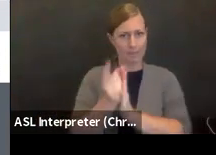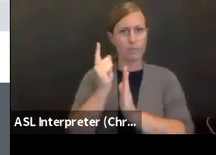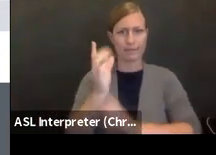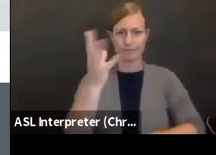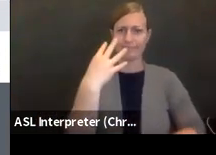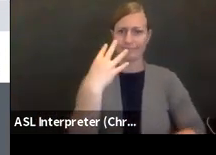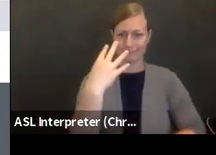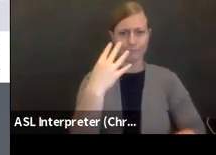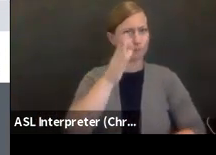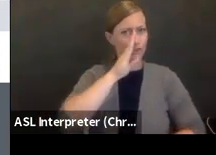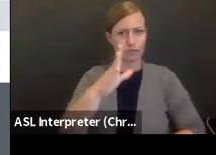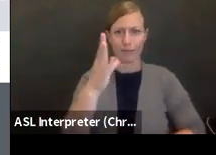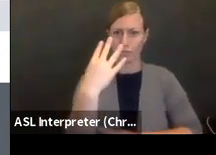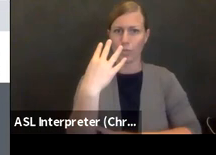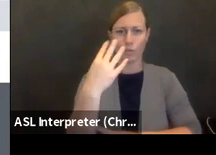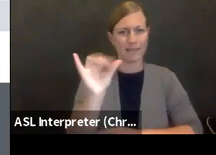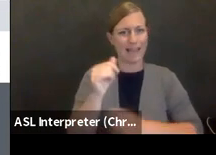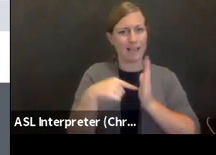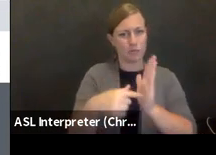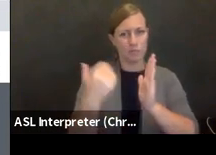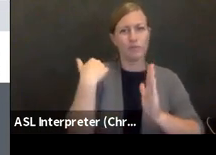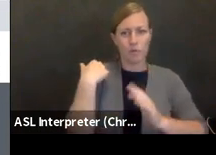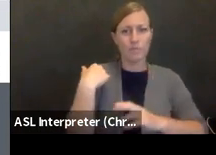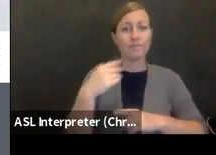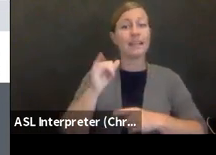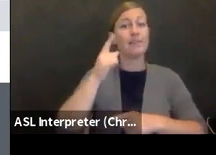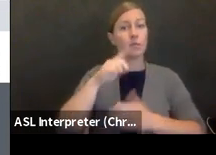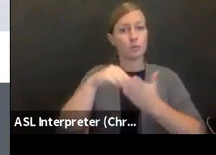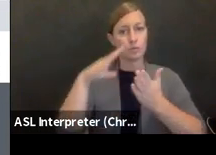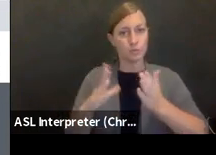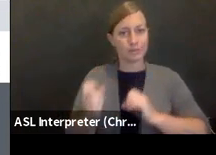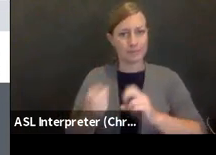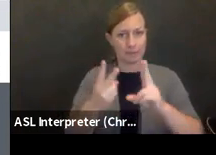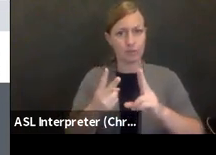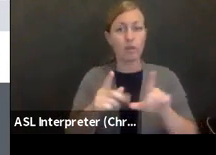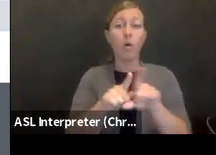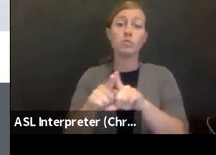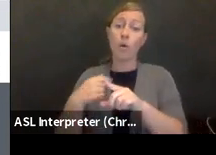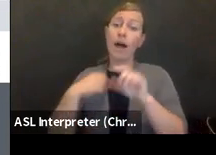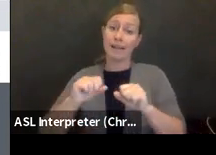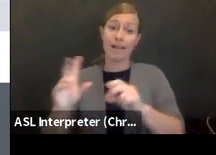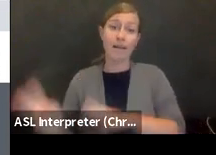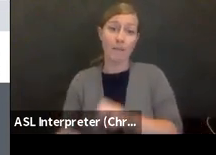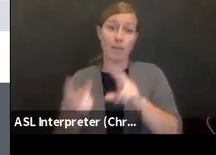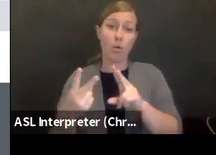ESD 112-- Kristina Wambold: Just like I showed before on students submission. I can also upload for my file source as well.